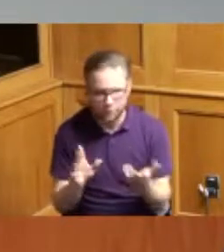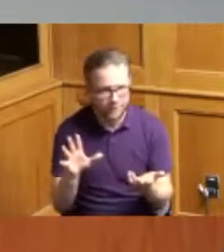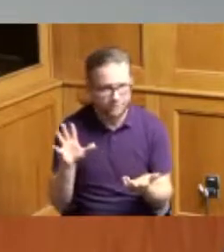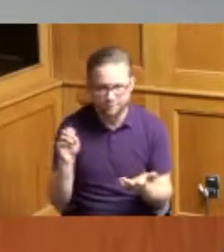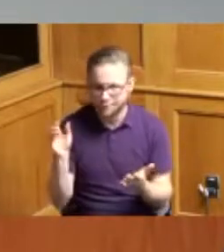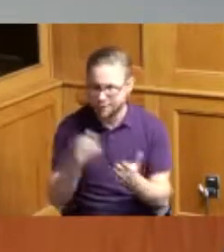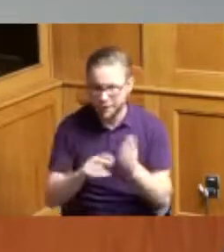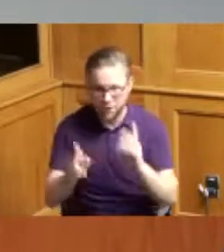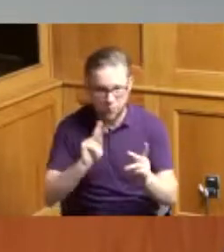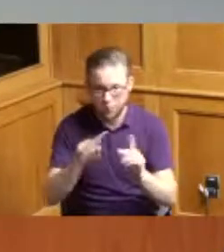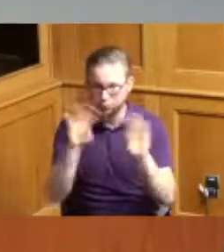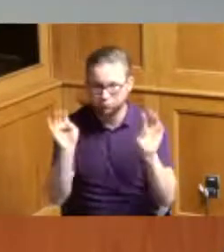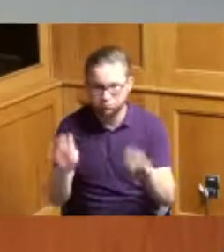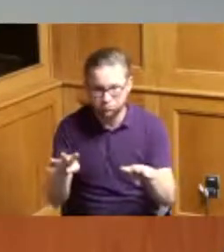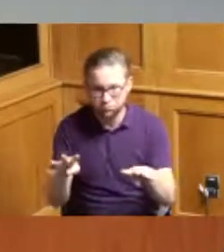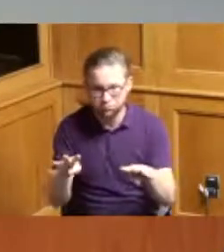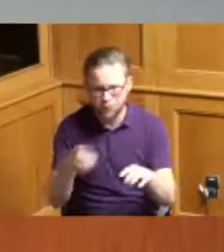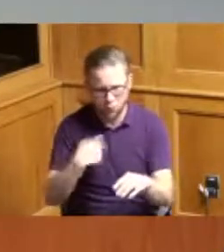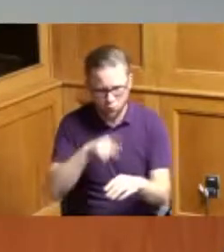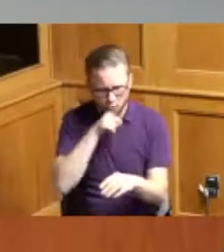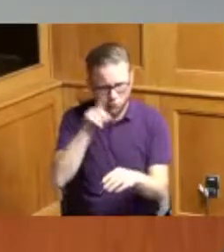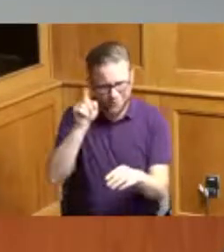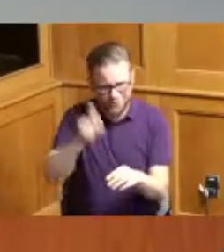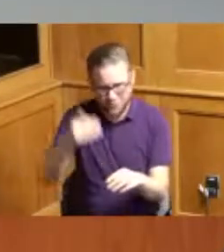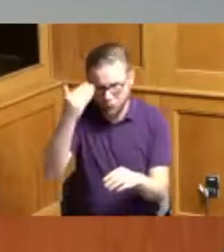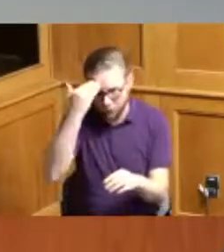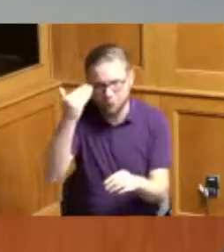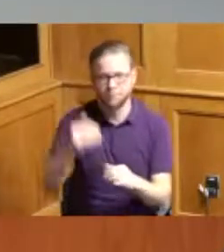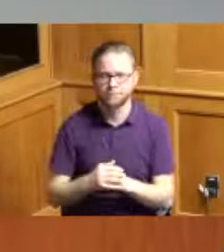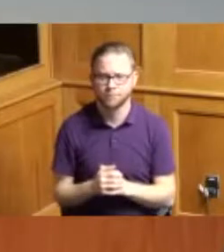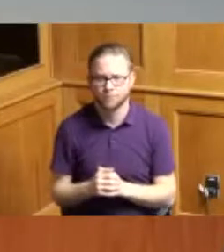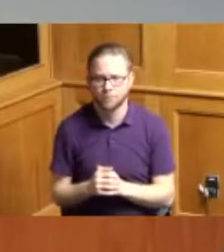I mean these are the kinds of things we really need to know not only for interest sake but also